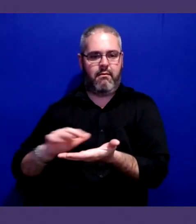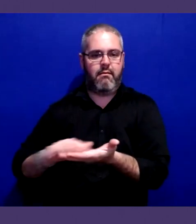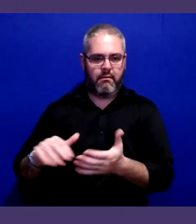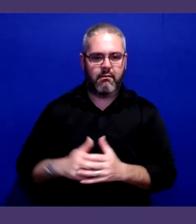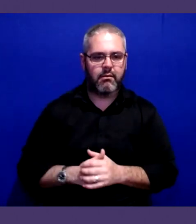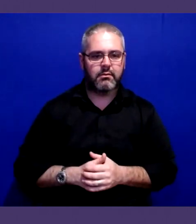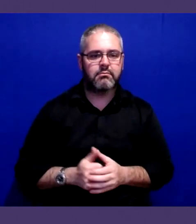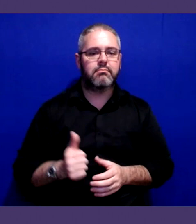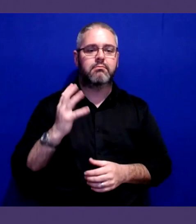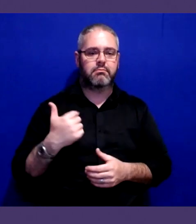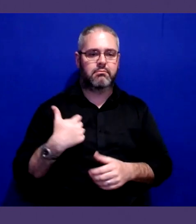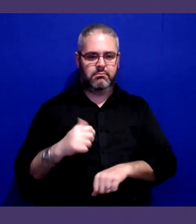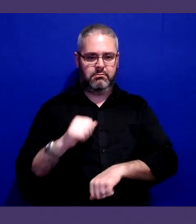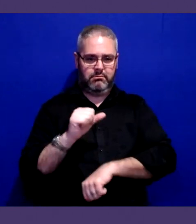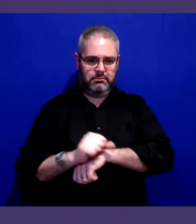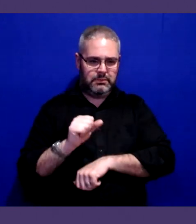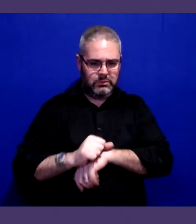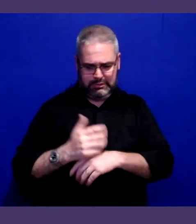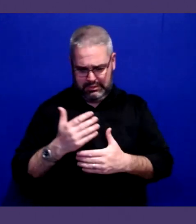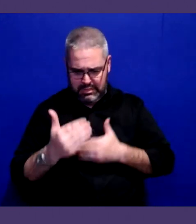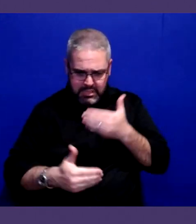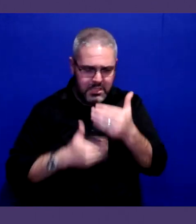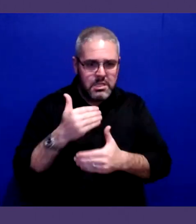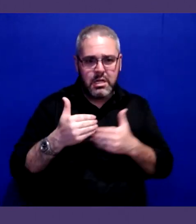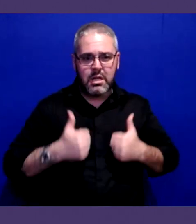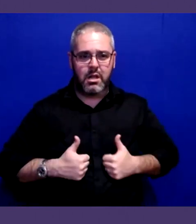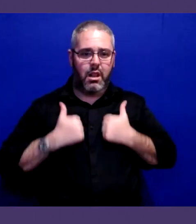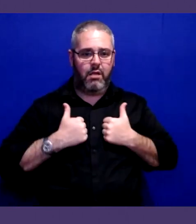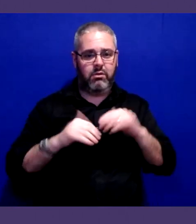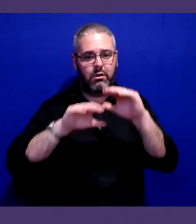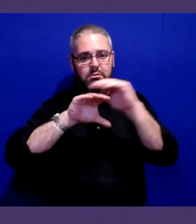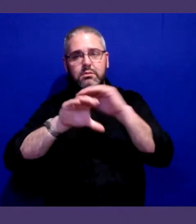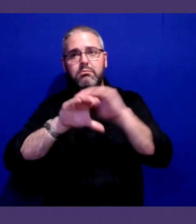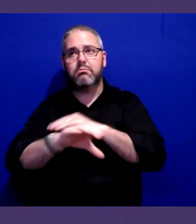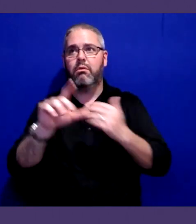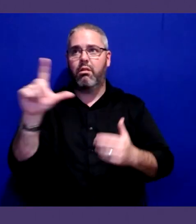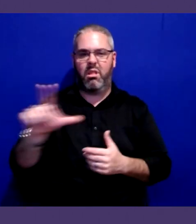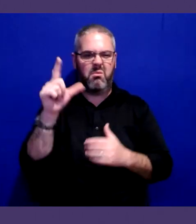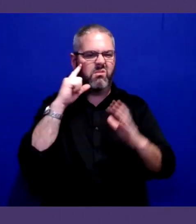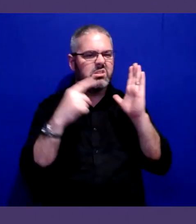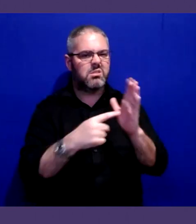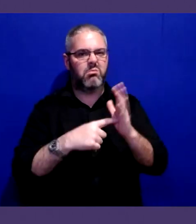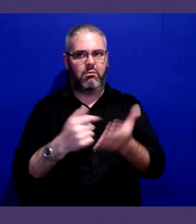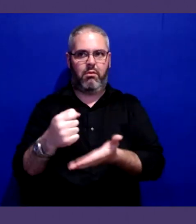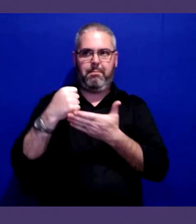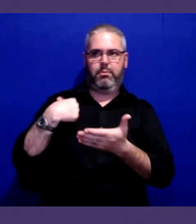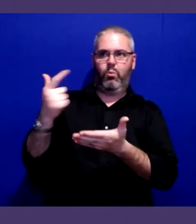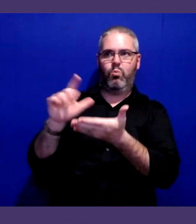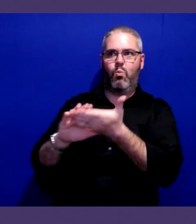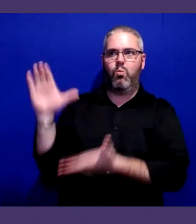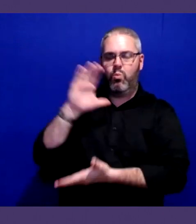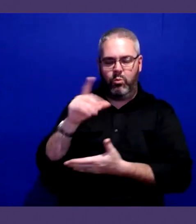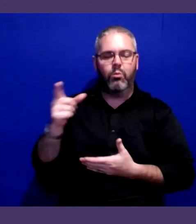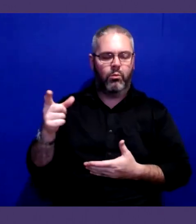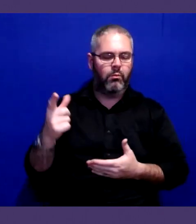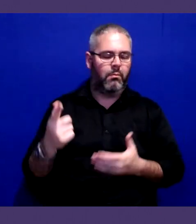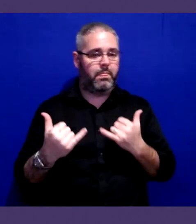For example, accessible libraries helped me a lot at university. Now, I enjoy helping my daughter with